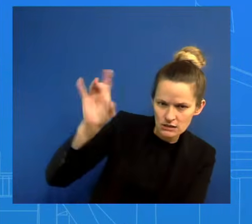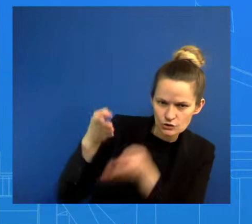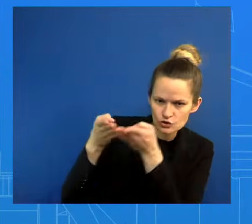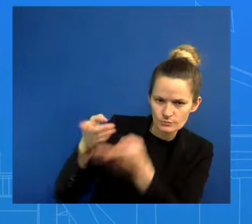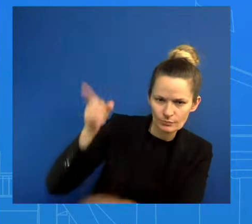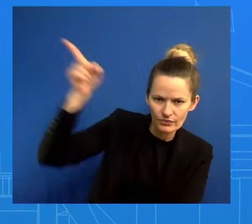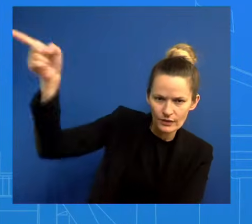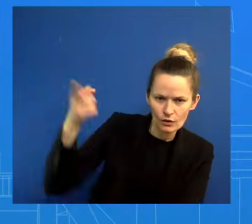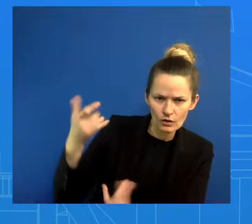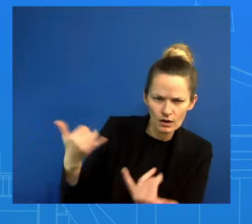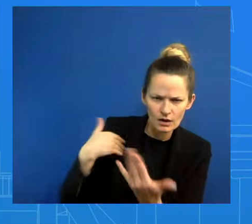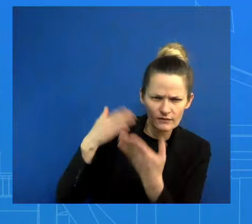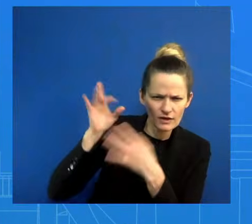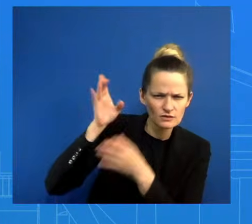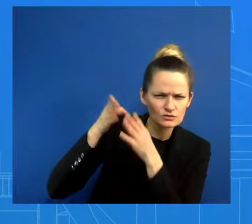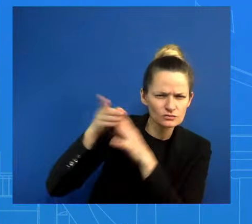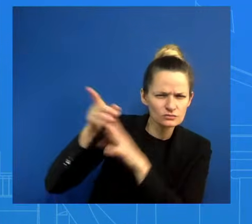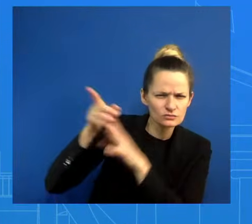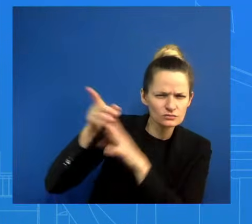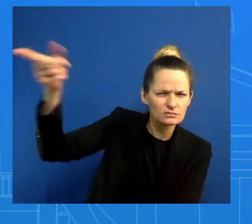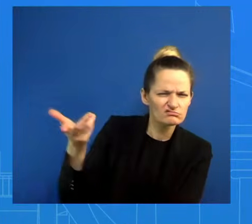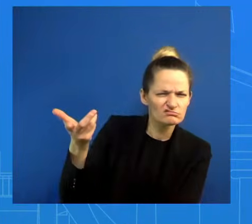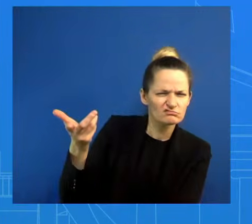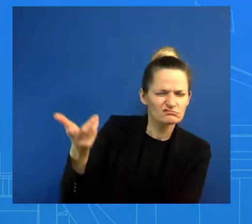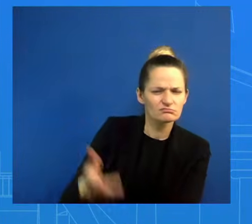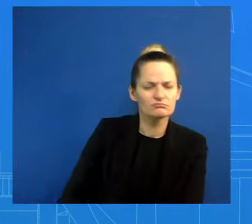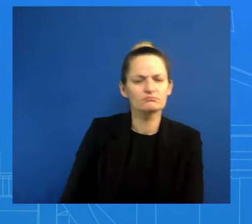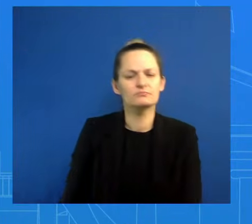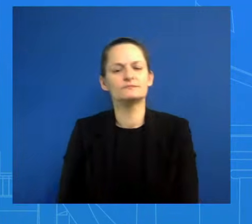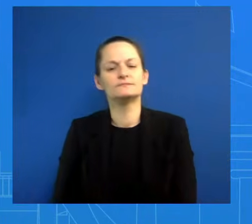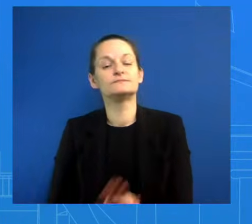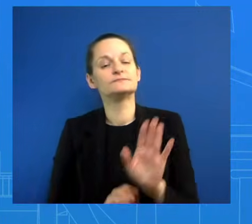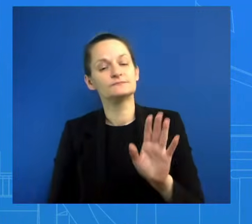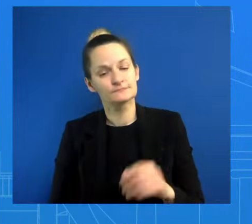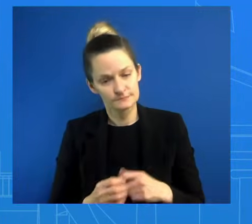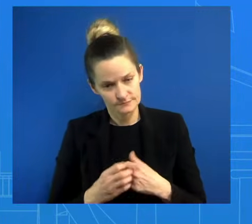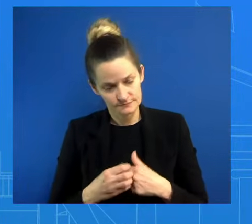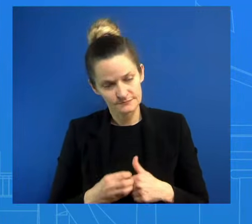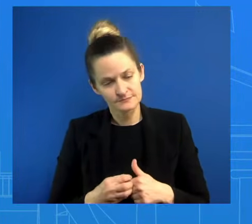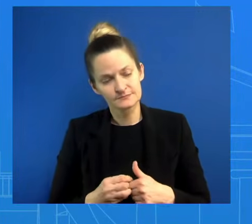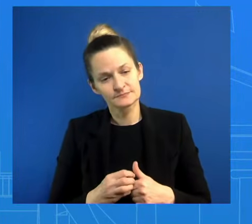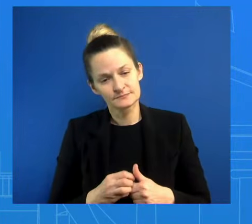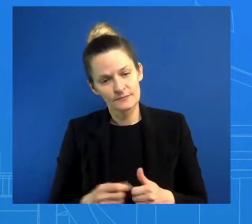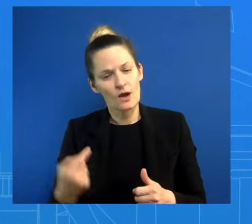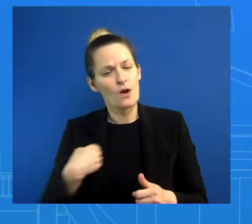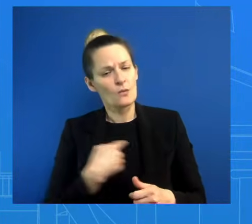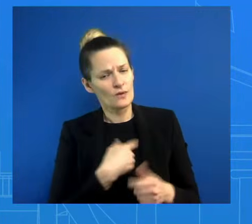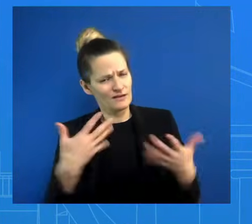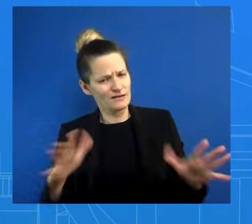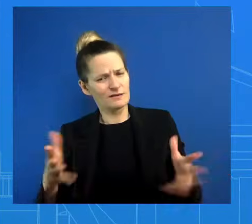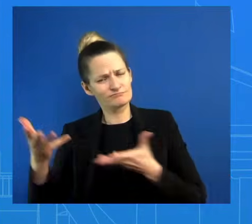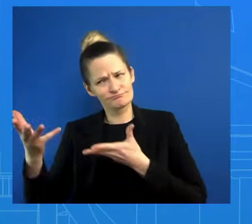Ms. Jean-Pierre: Well, in our conversation they want to resolve this issue. And we are, again, having those conversations with Turkey.